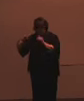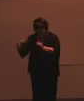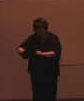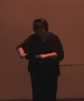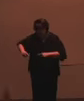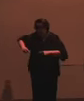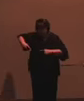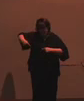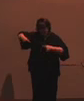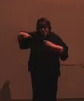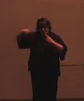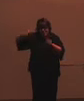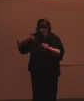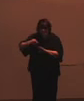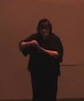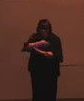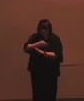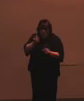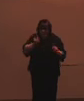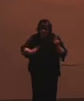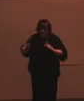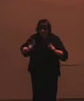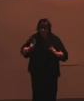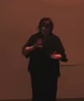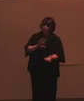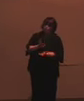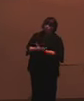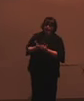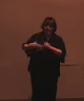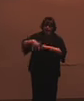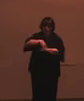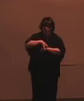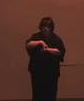so it is just, how to say, natural created landscape.